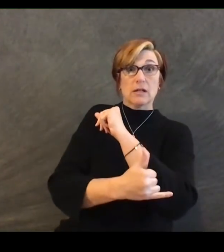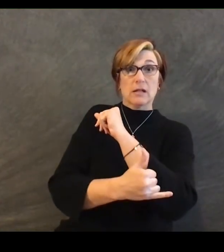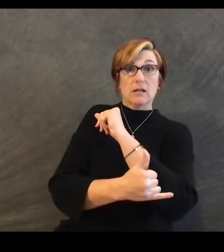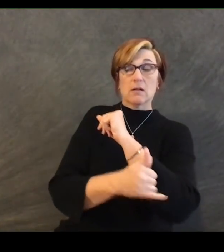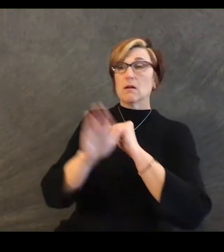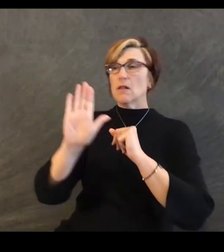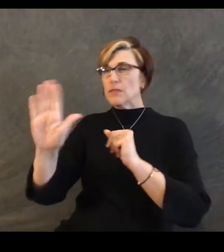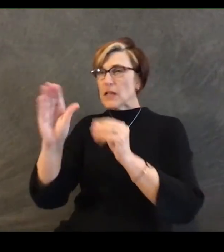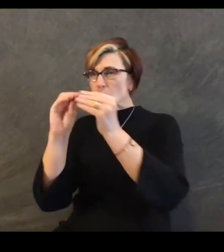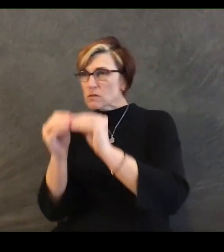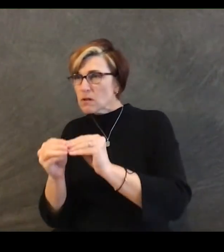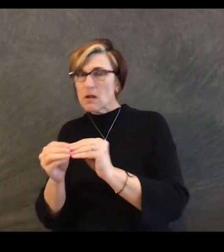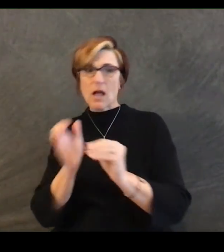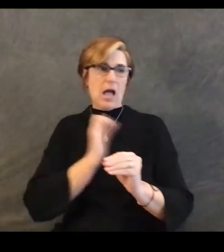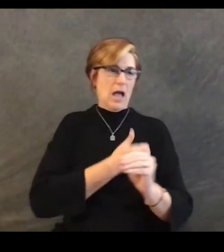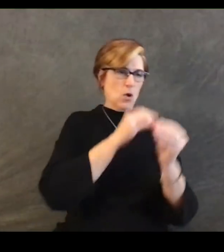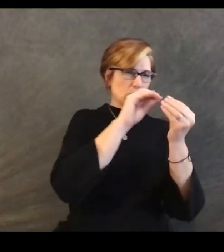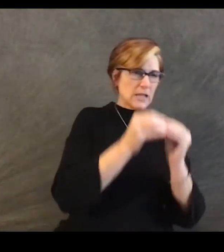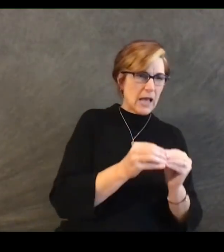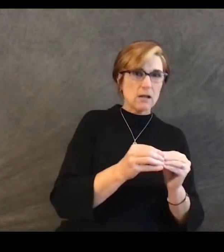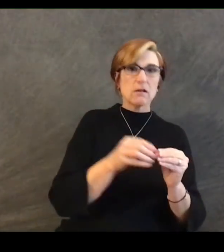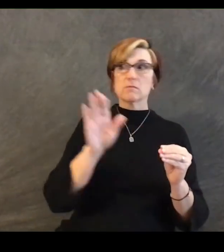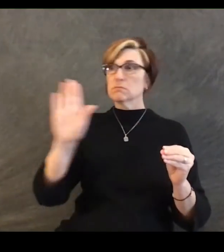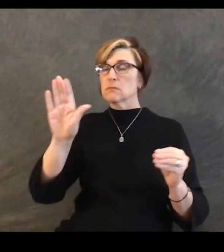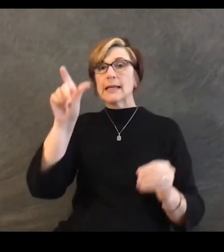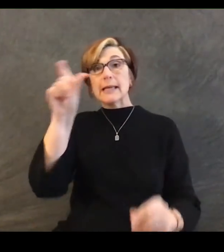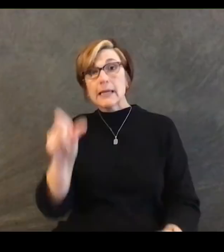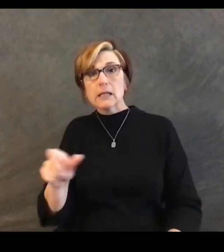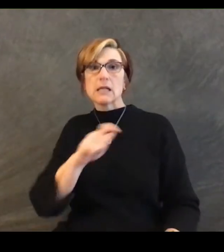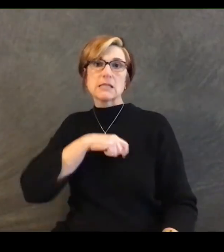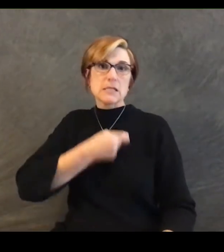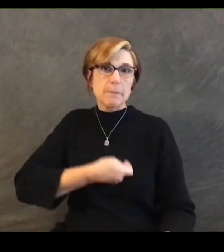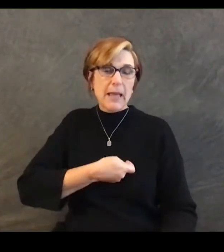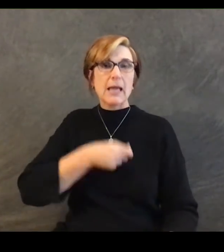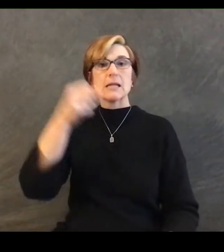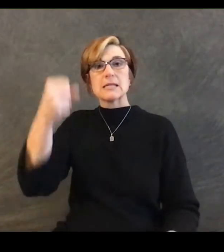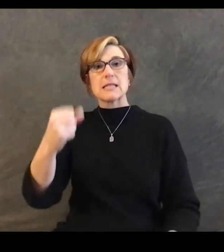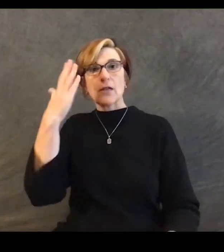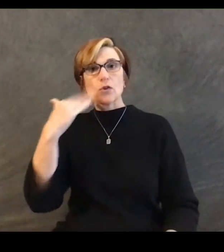have from Italy and Spain and South Korea and China could really help us